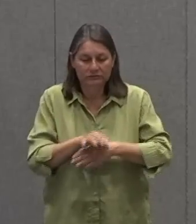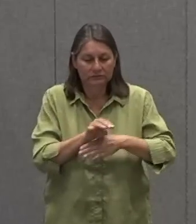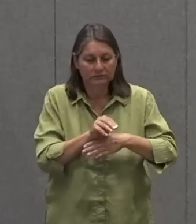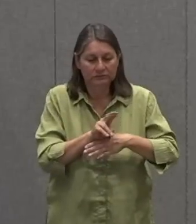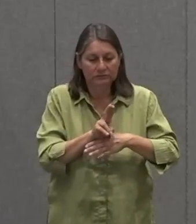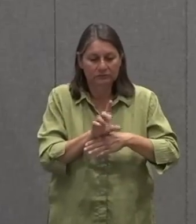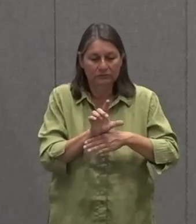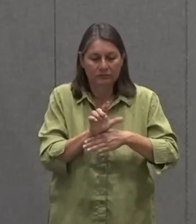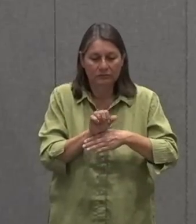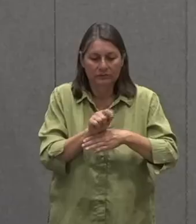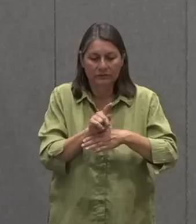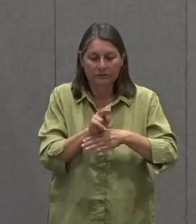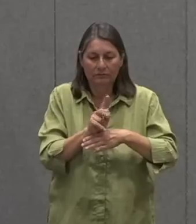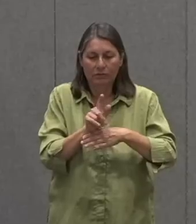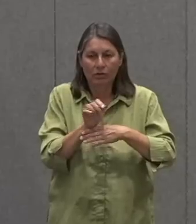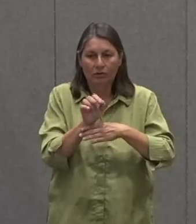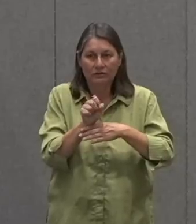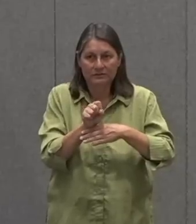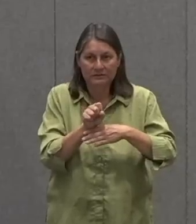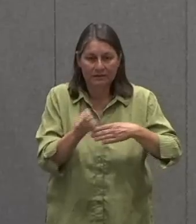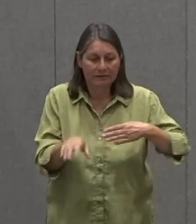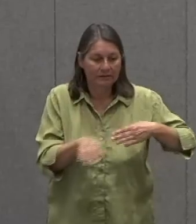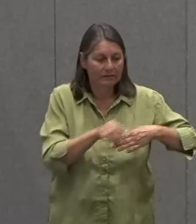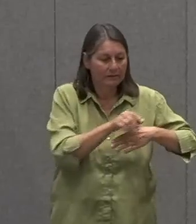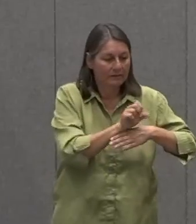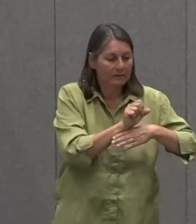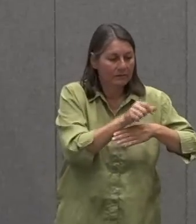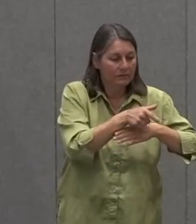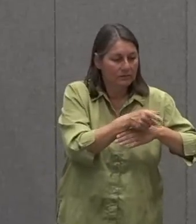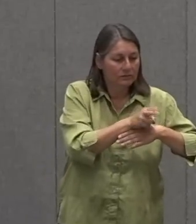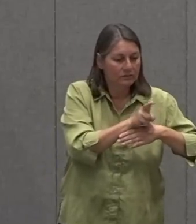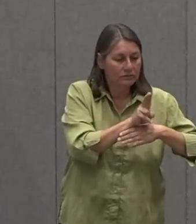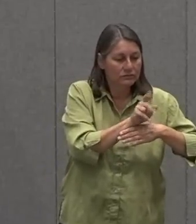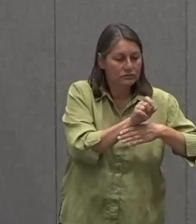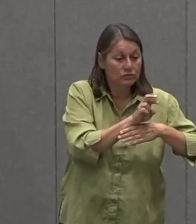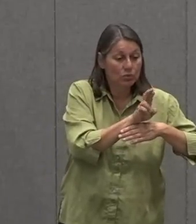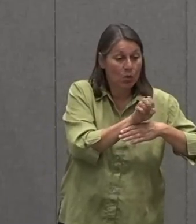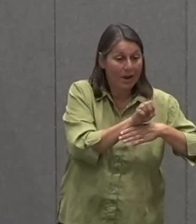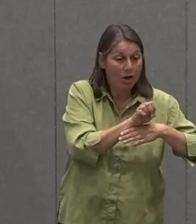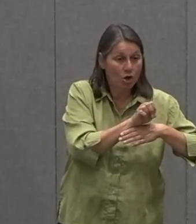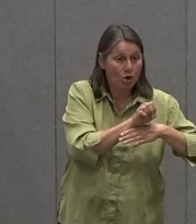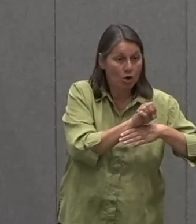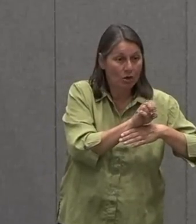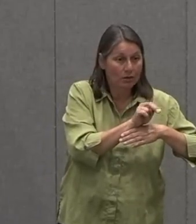that we're gonna talk about, a square number. You ever heard of that number?